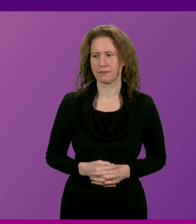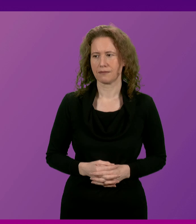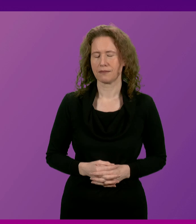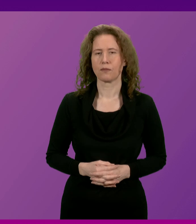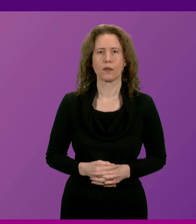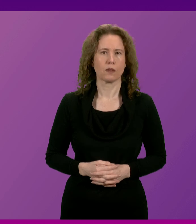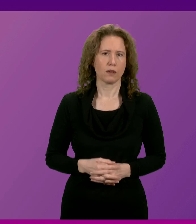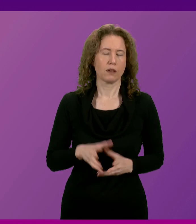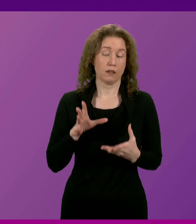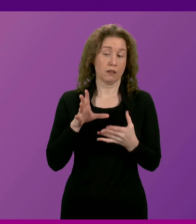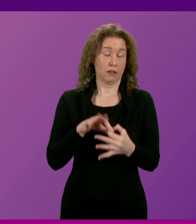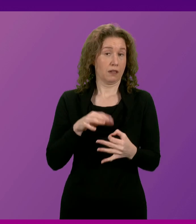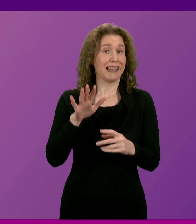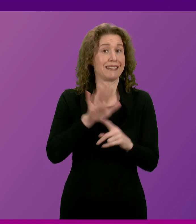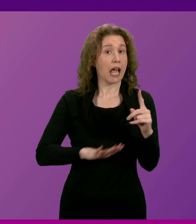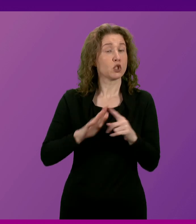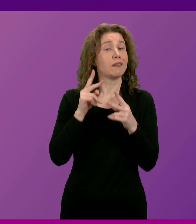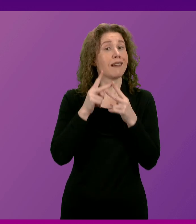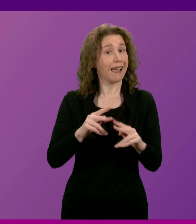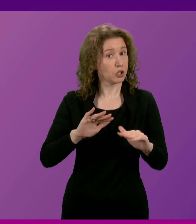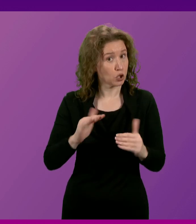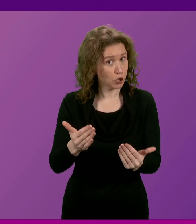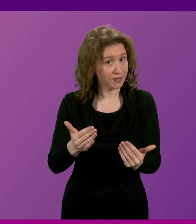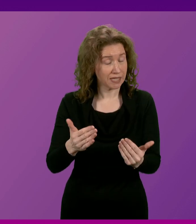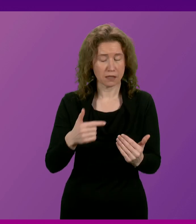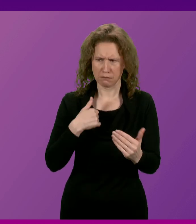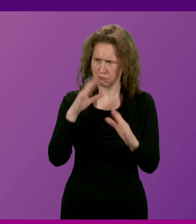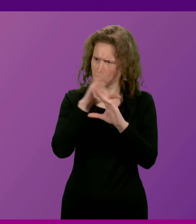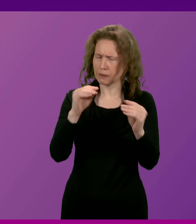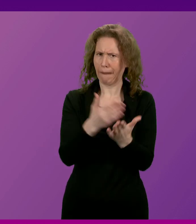On the issue of the national care service, I have made it clear that the Government